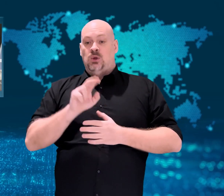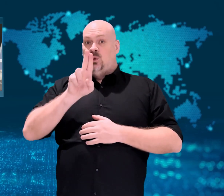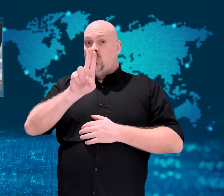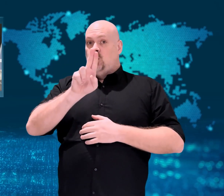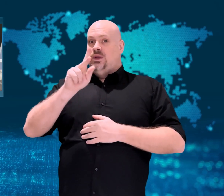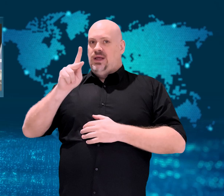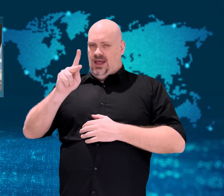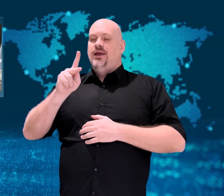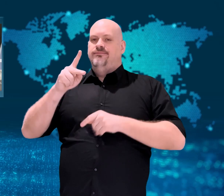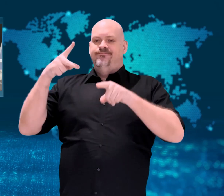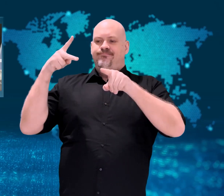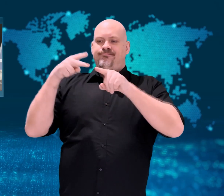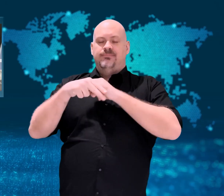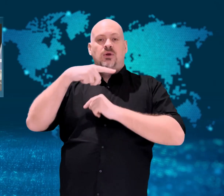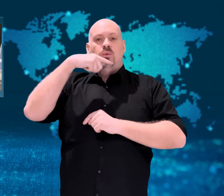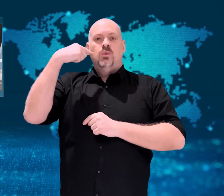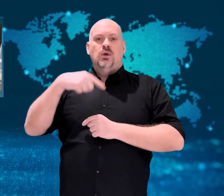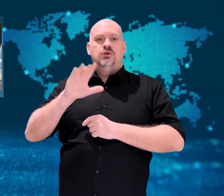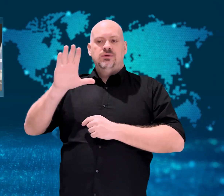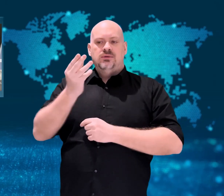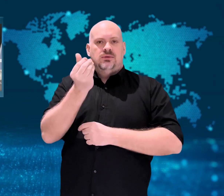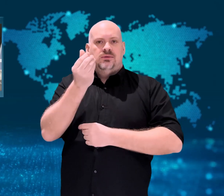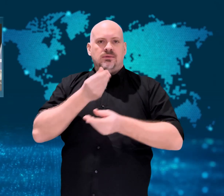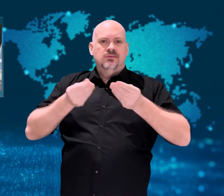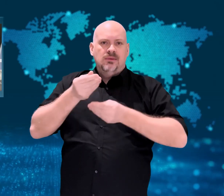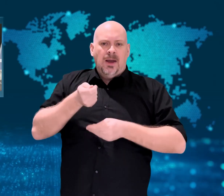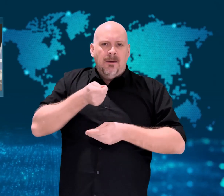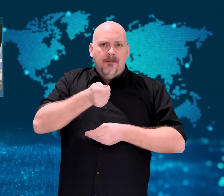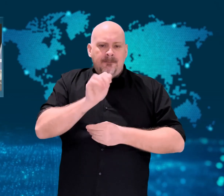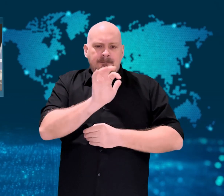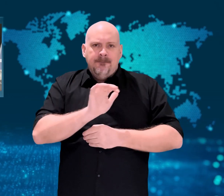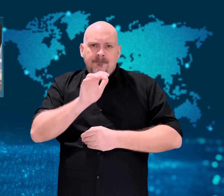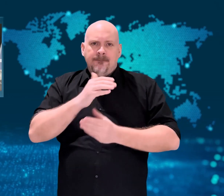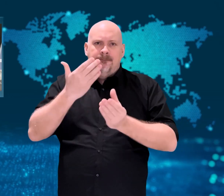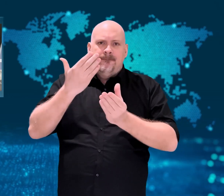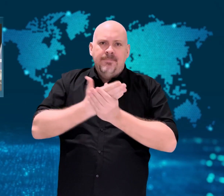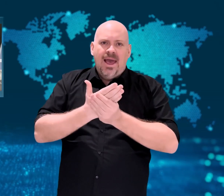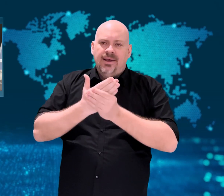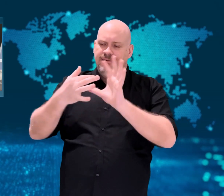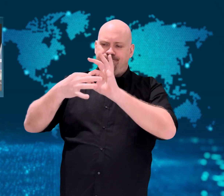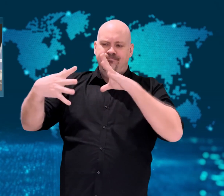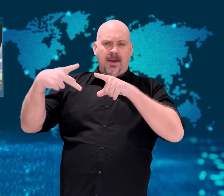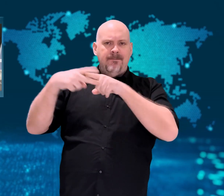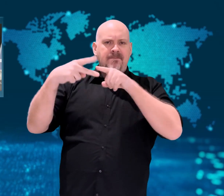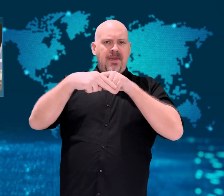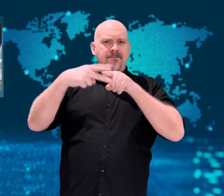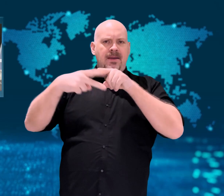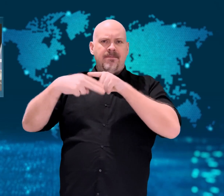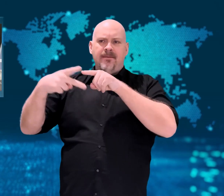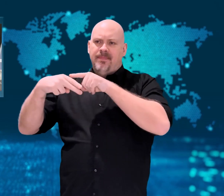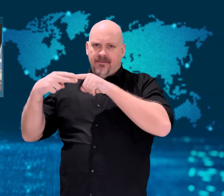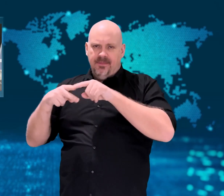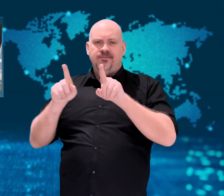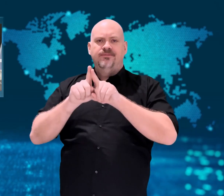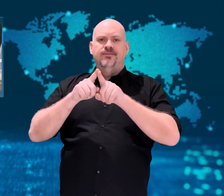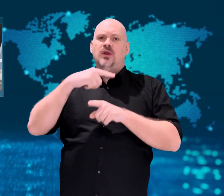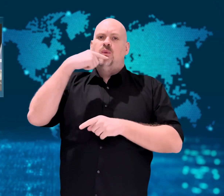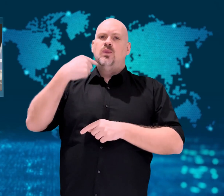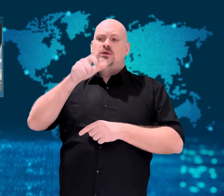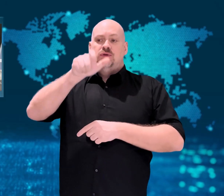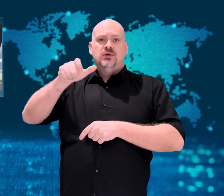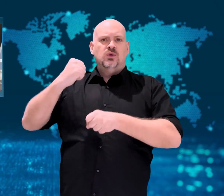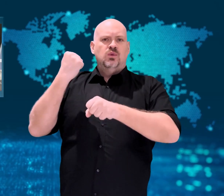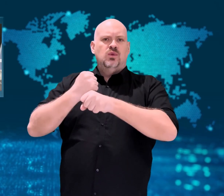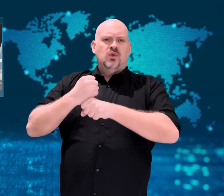The UK has sanctioned Russian banks and wealthy Russians.